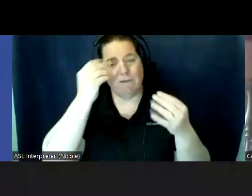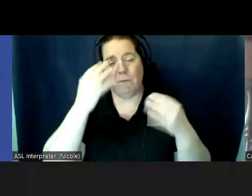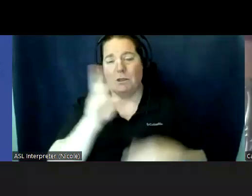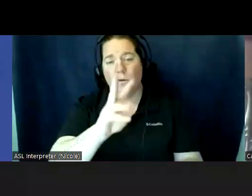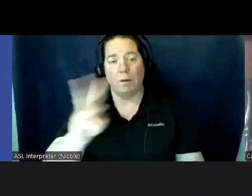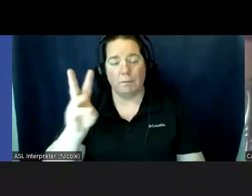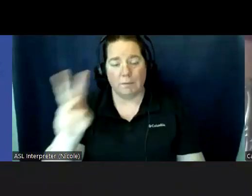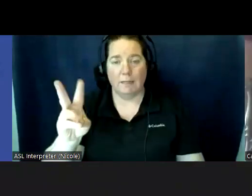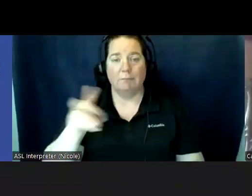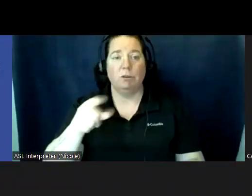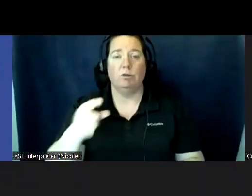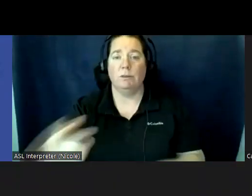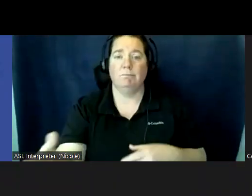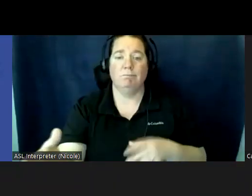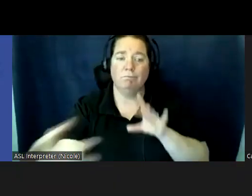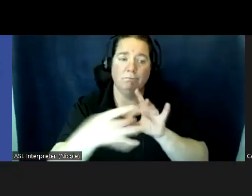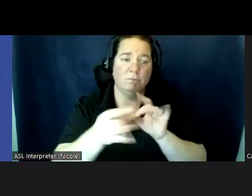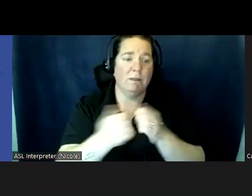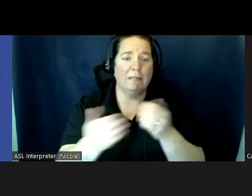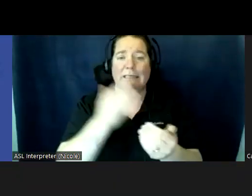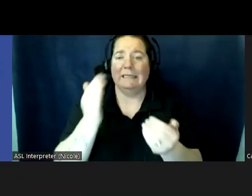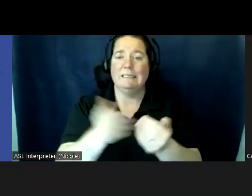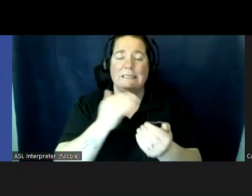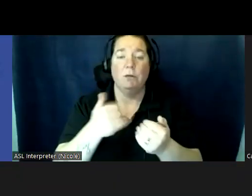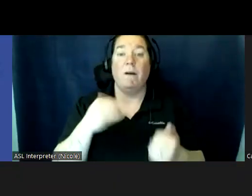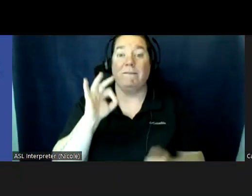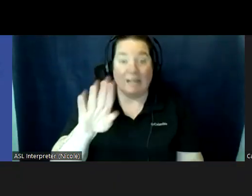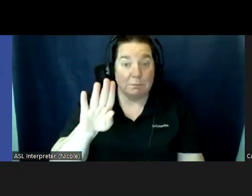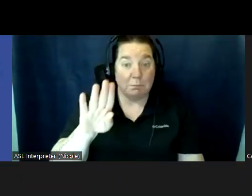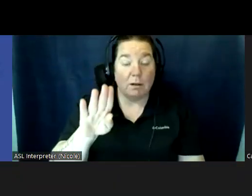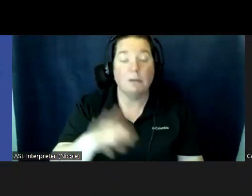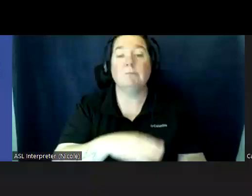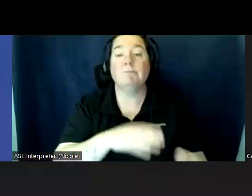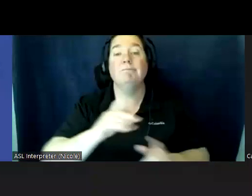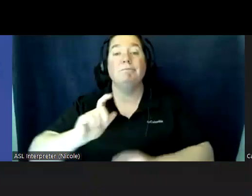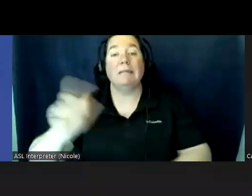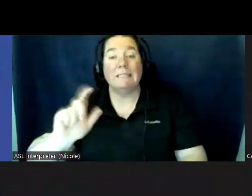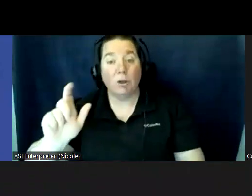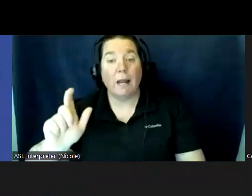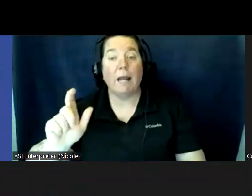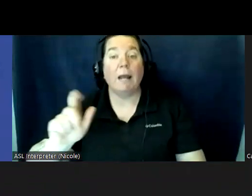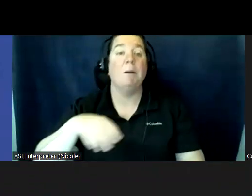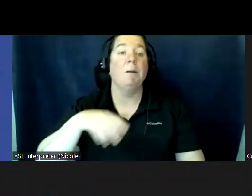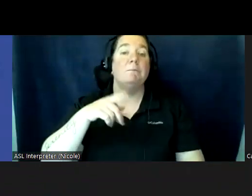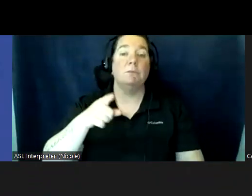with us is easy. You can follow us on Facebook or Instagram, join our closed Facebook pages if